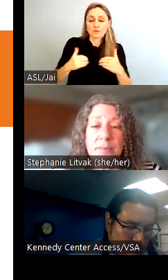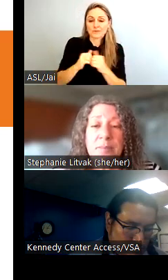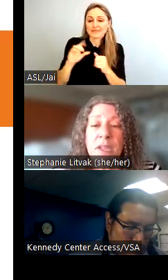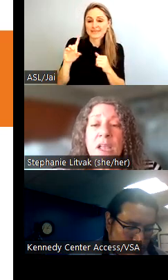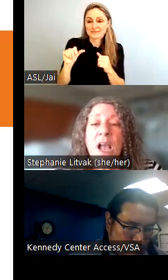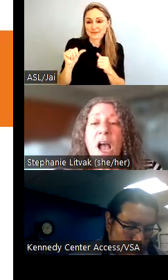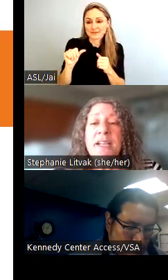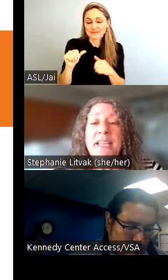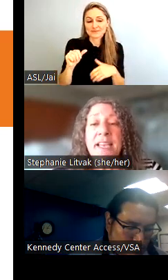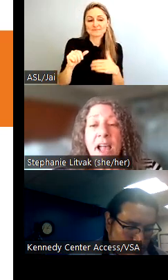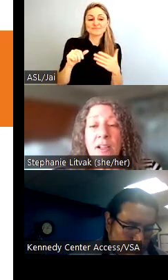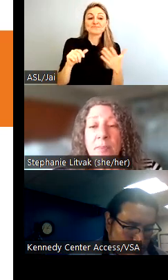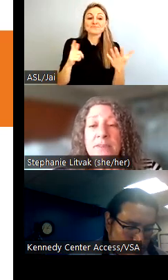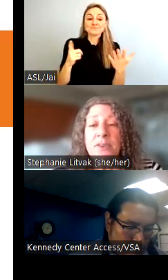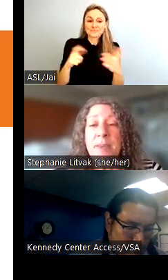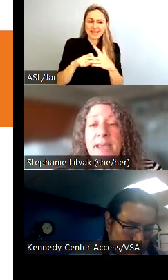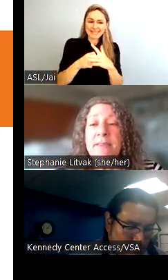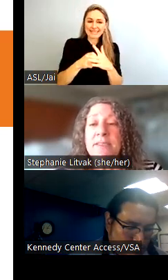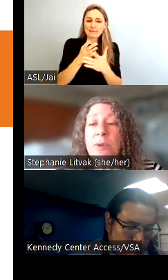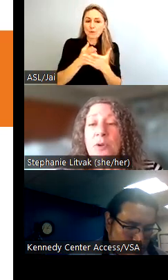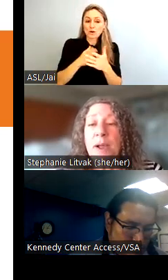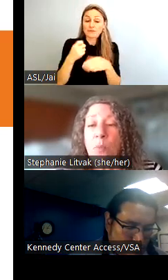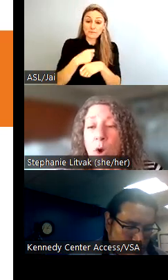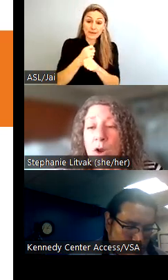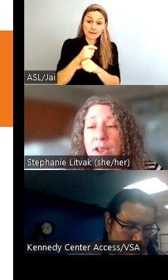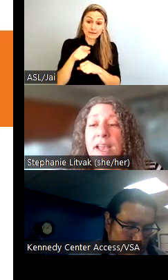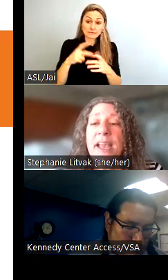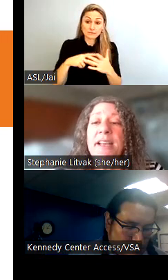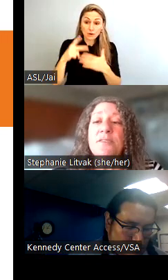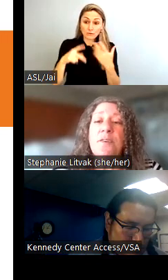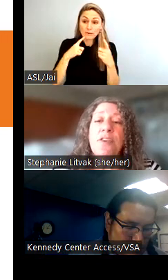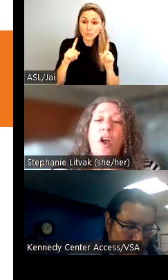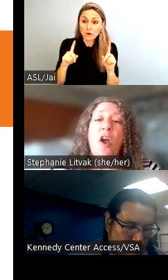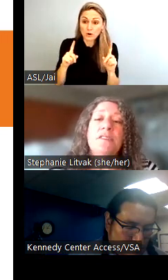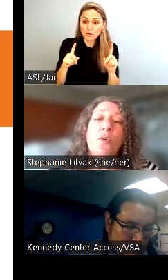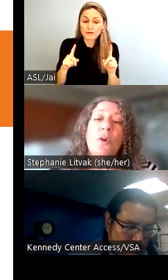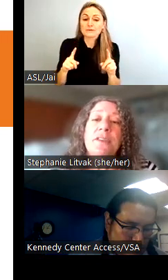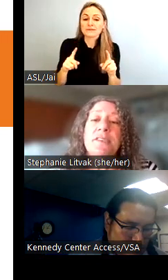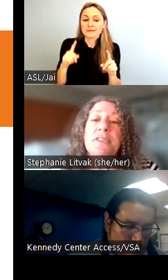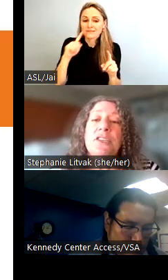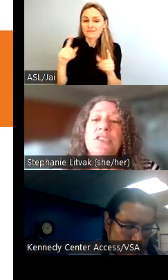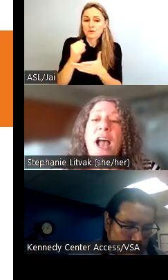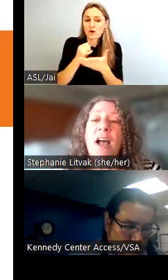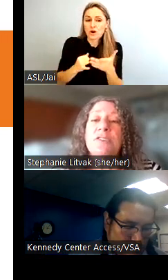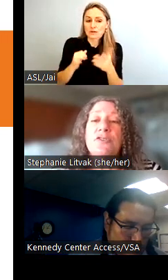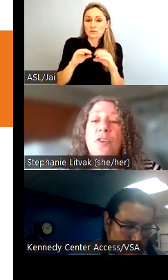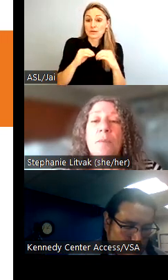A key element to making this program work is for the arts organization to have strong